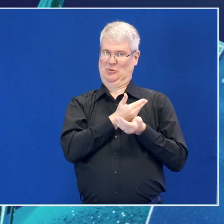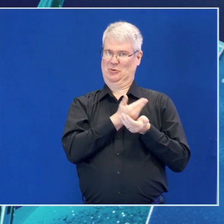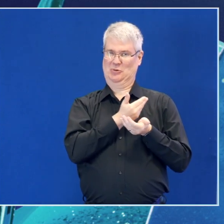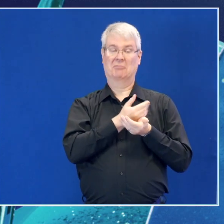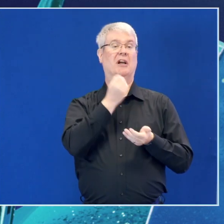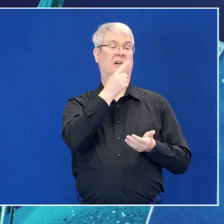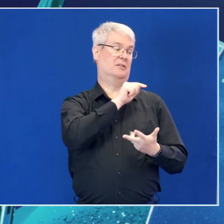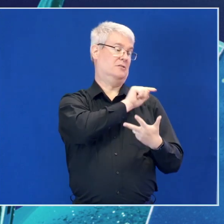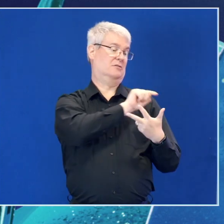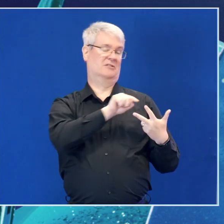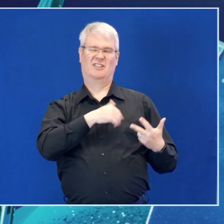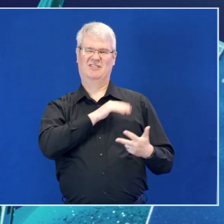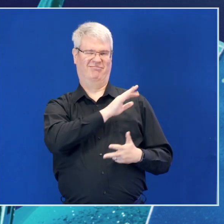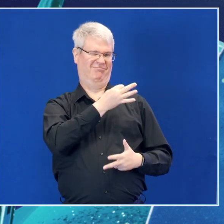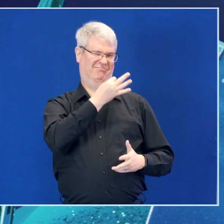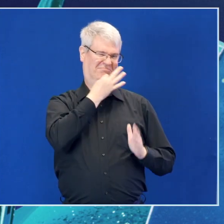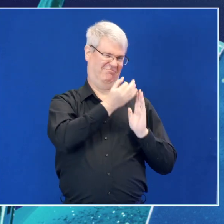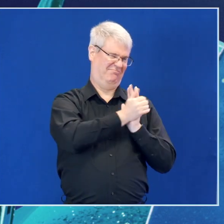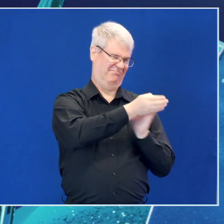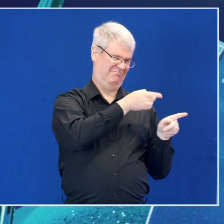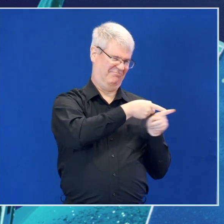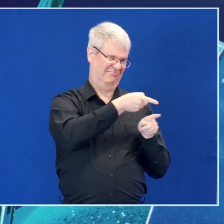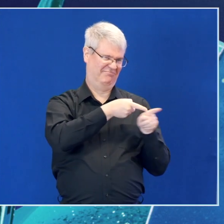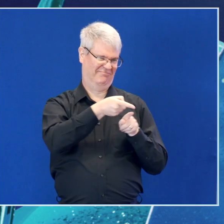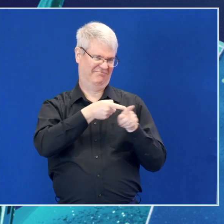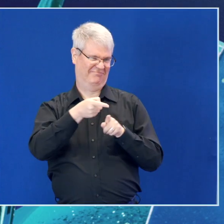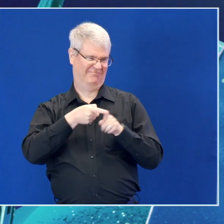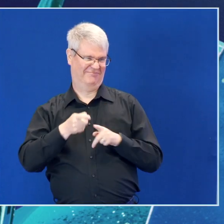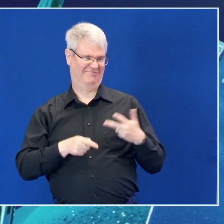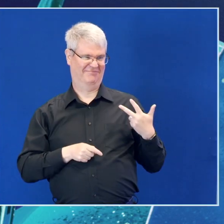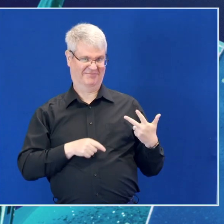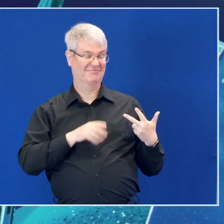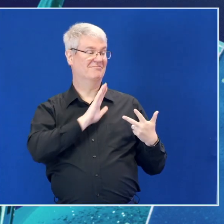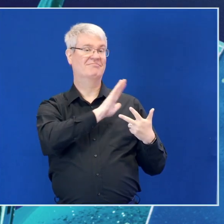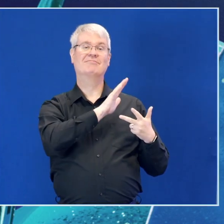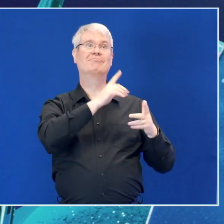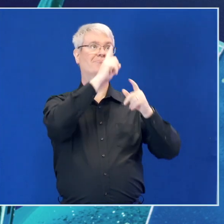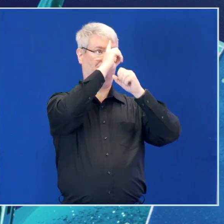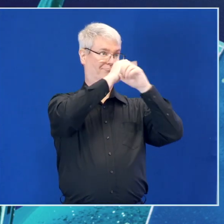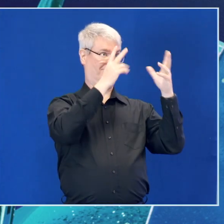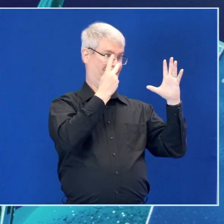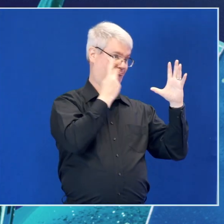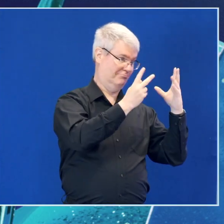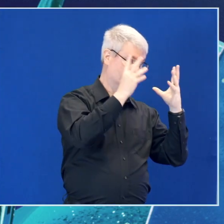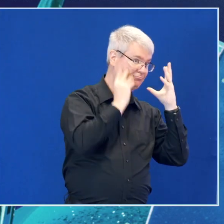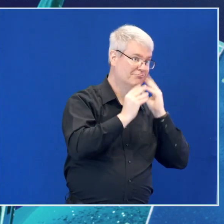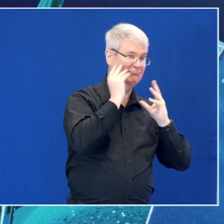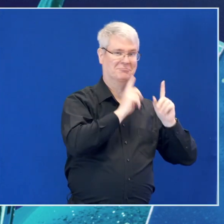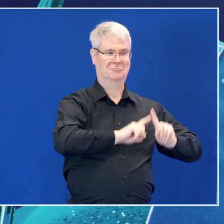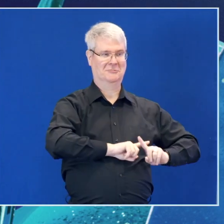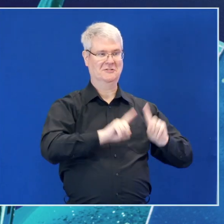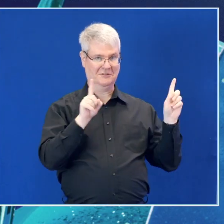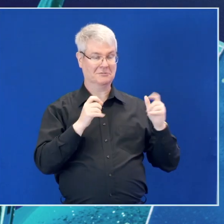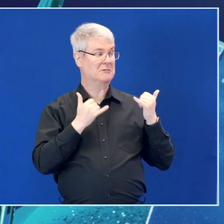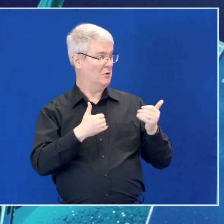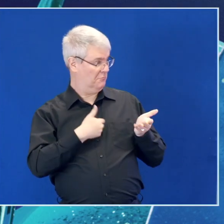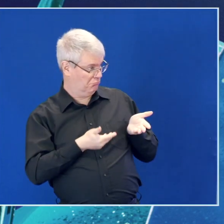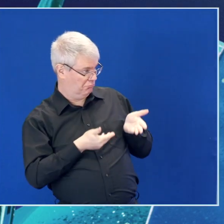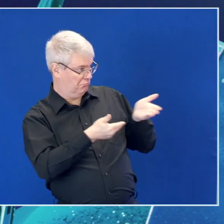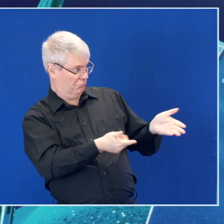And bring a very unique perspective. So I'm going to ask each of you to briefly introduce yourselves. Share a bit about the work --